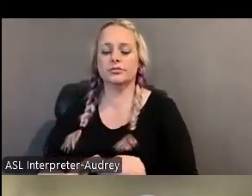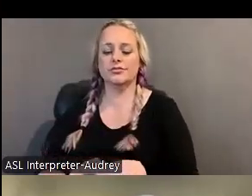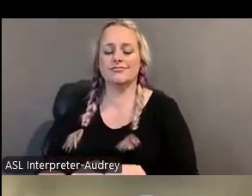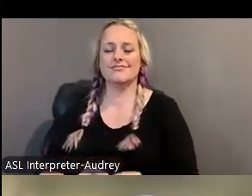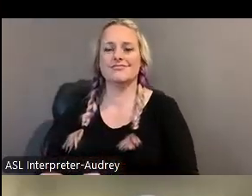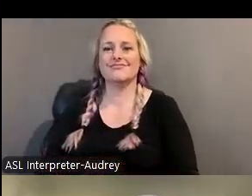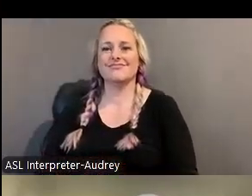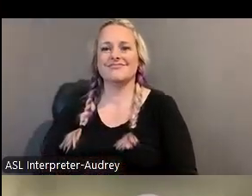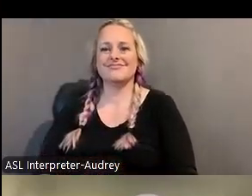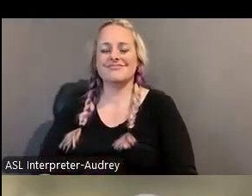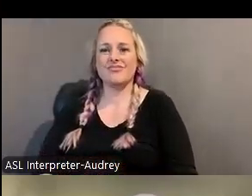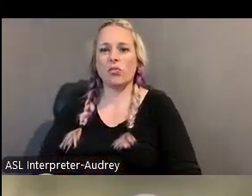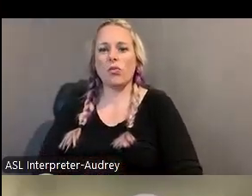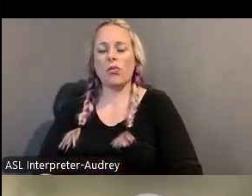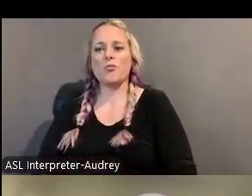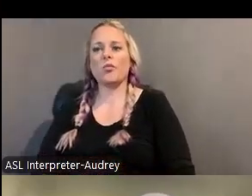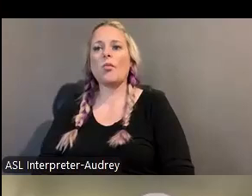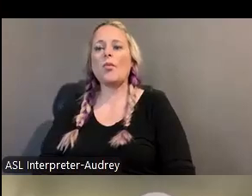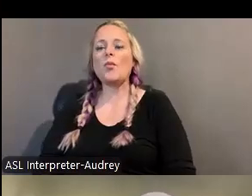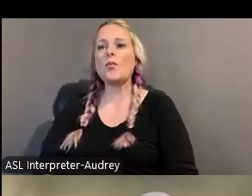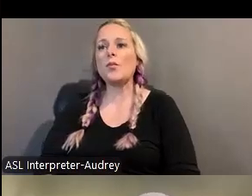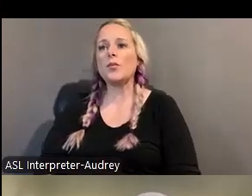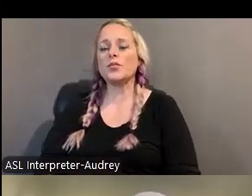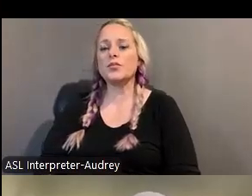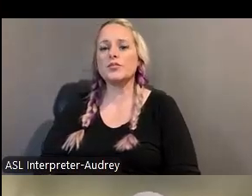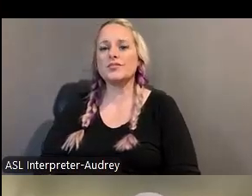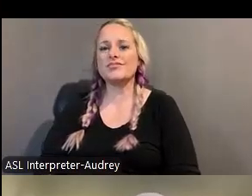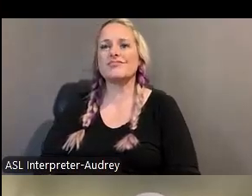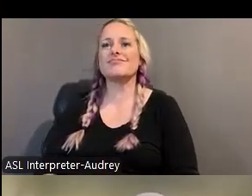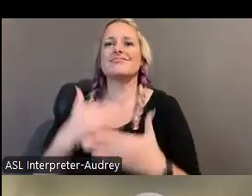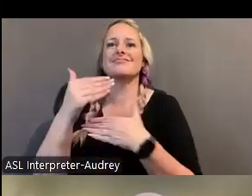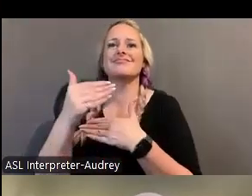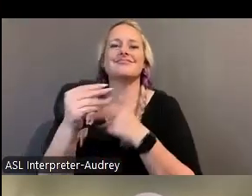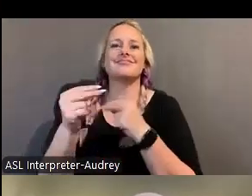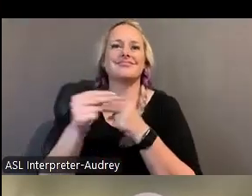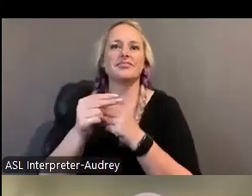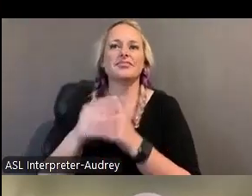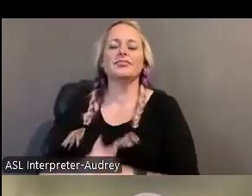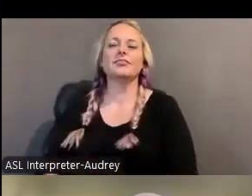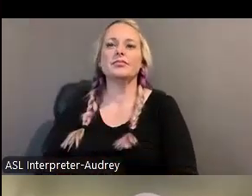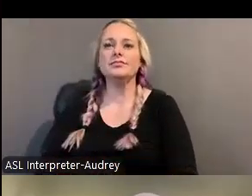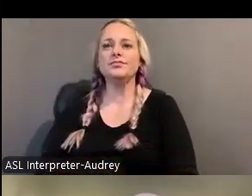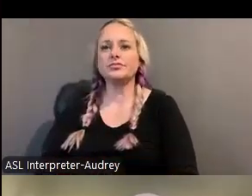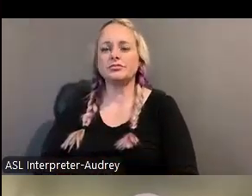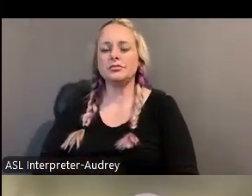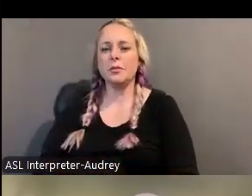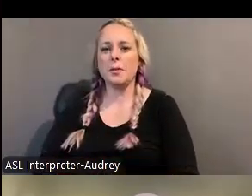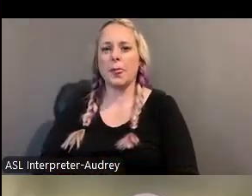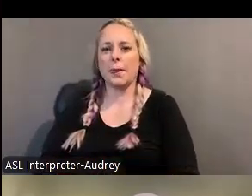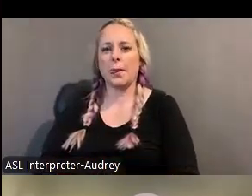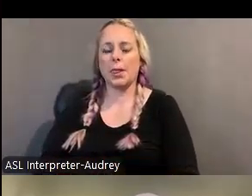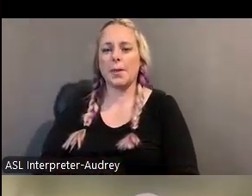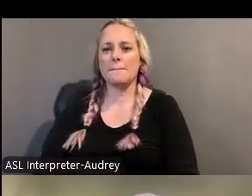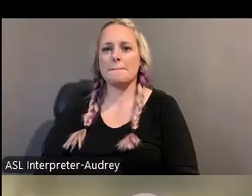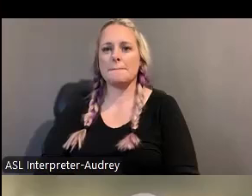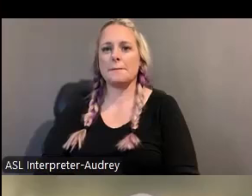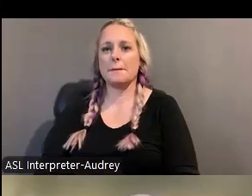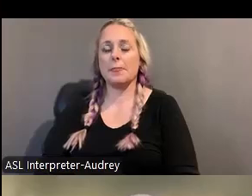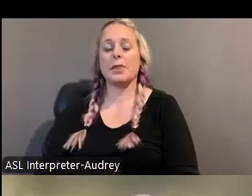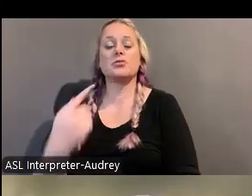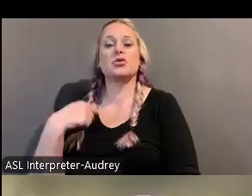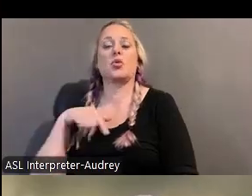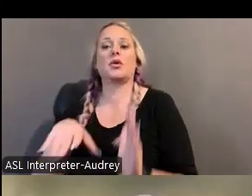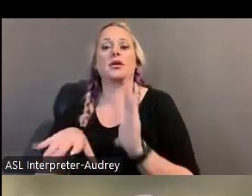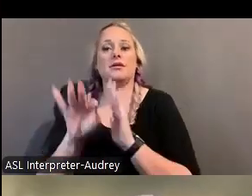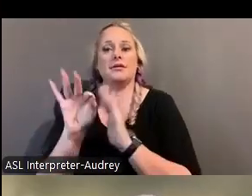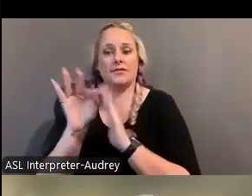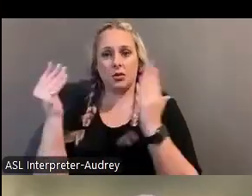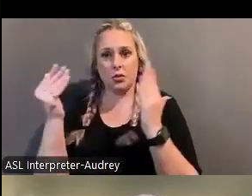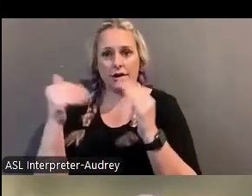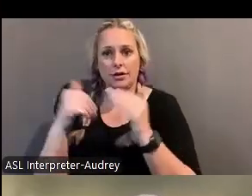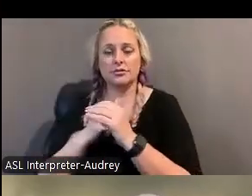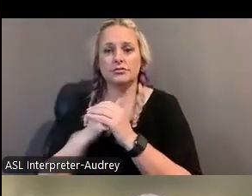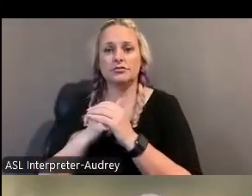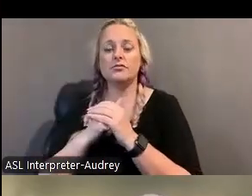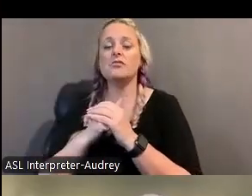us a bit isolated from each other. Next slide. What we found the biggest gap was that there was